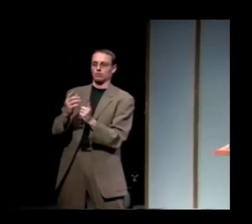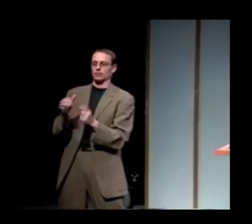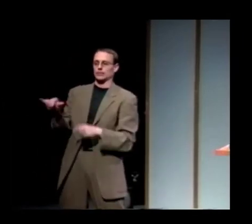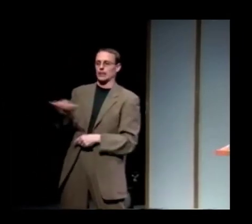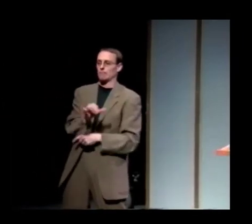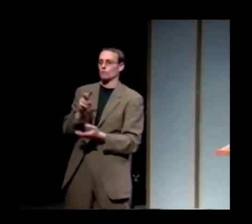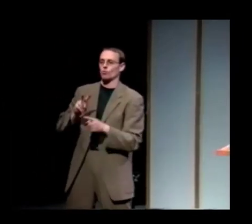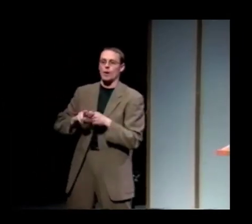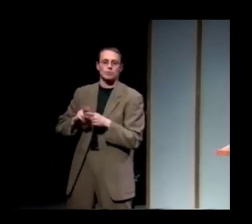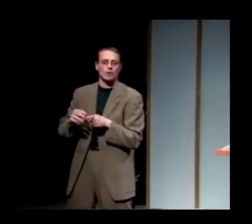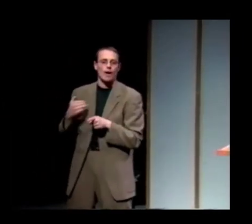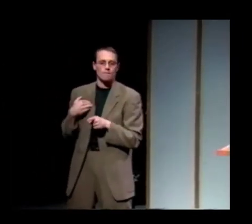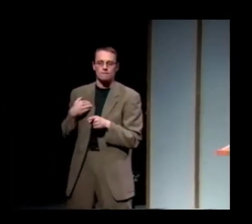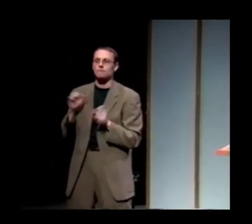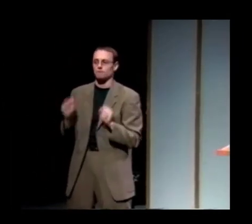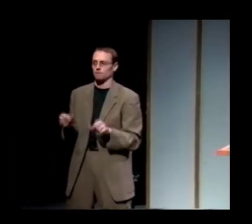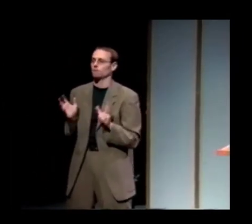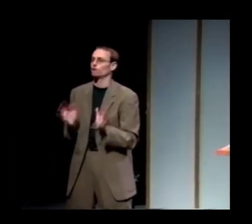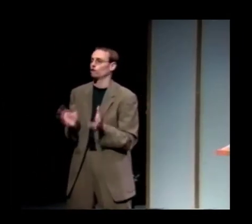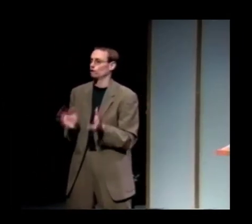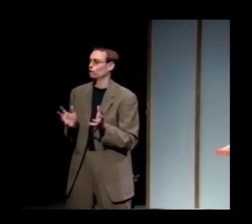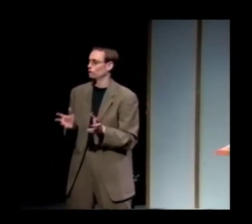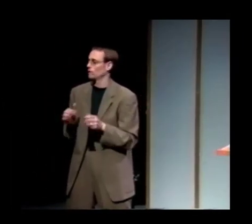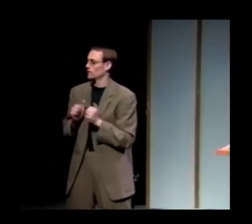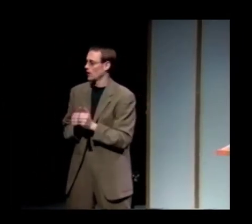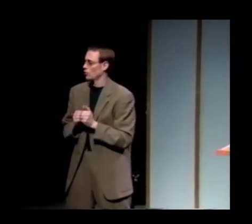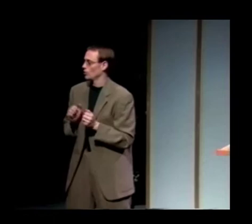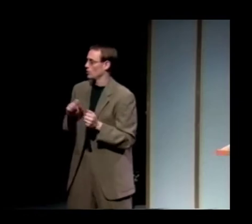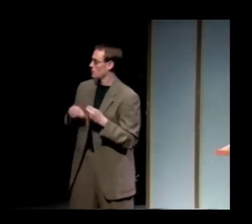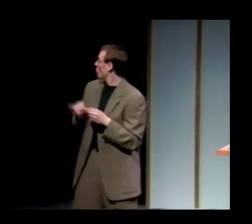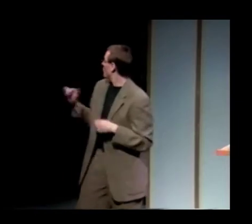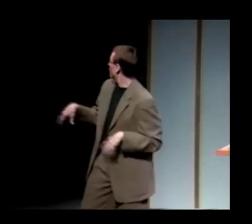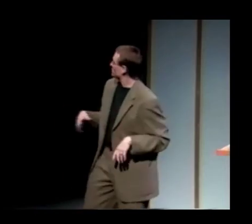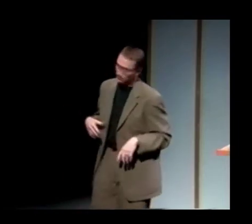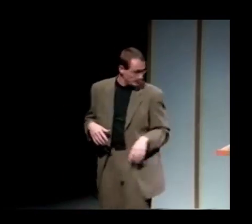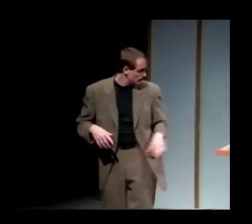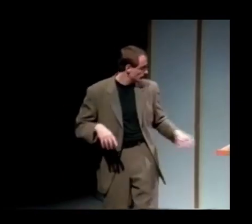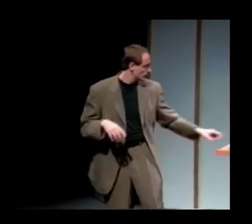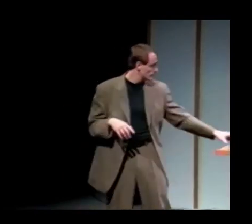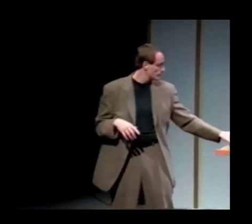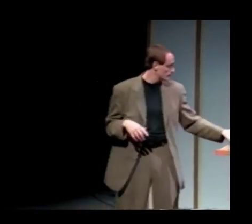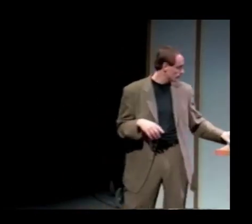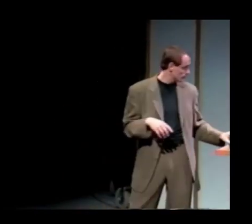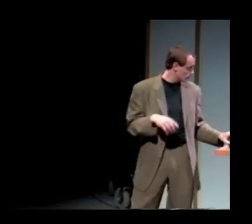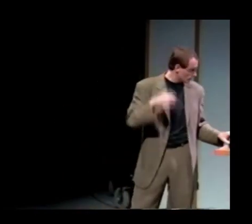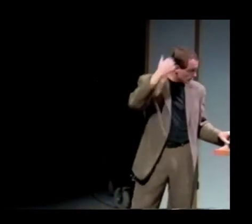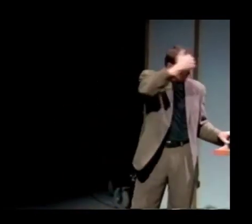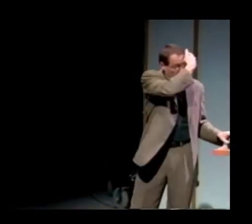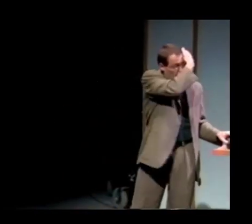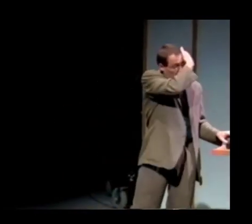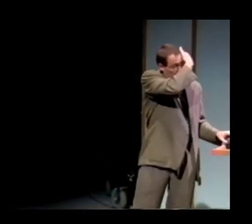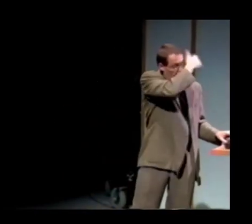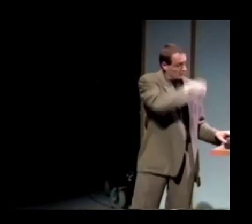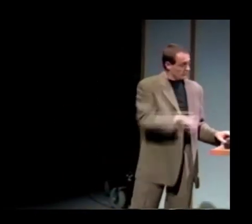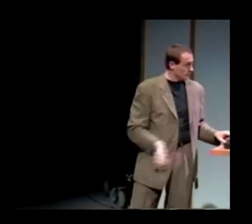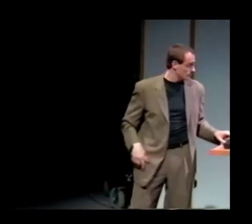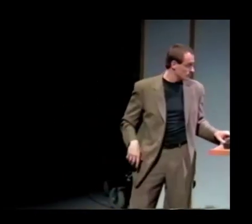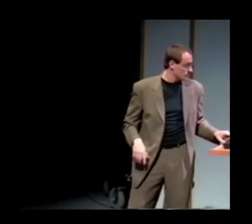TWO DIFFERENT GROUPS OF STUDENTS MEET IN OHIO, AND THEY DISCUSS POETRY. THEY HAVE THE SAME VOCABULARY, THE COMMON VOCABULARY